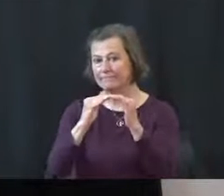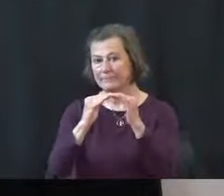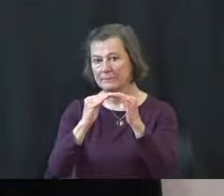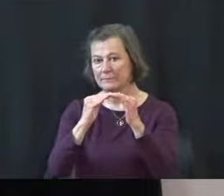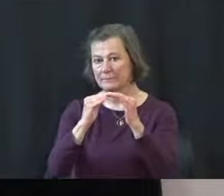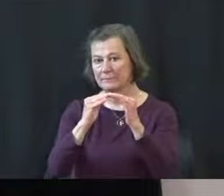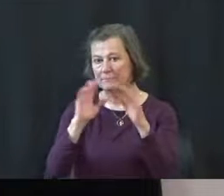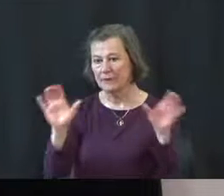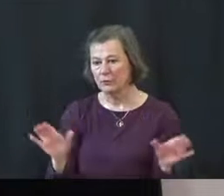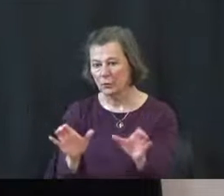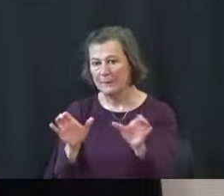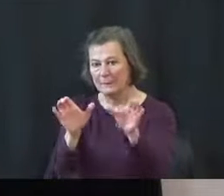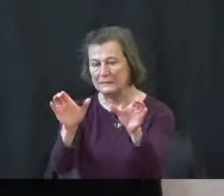of these workers.